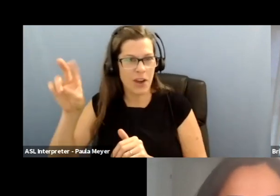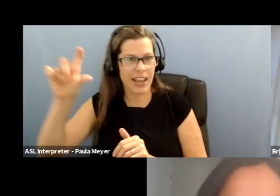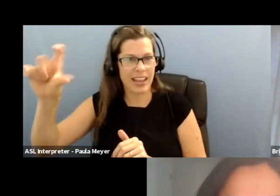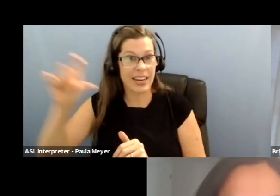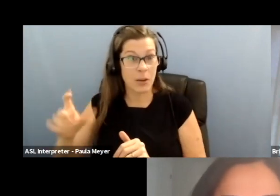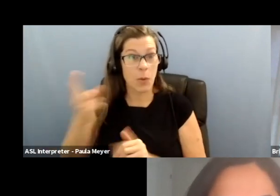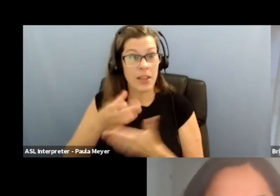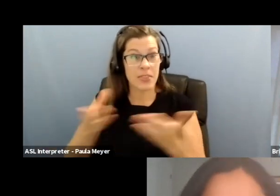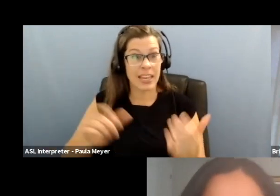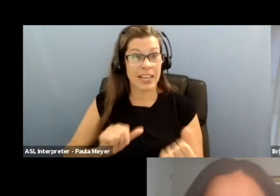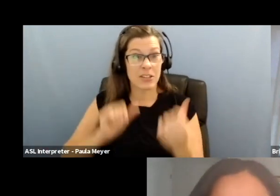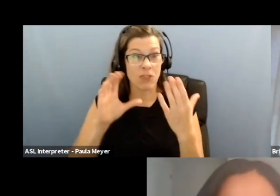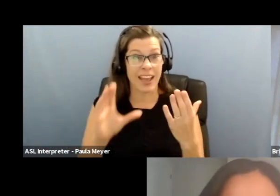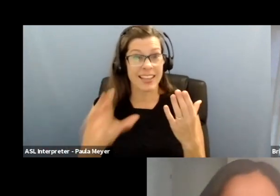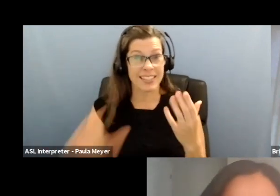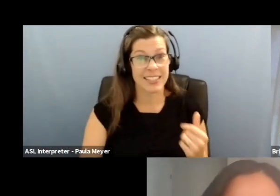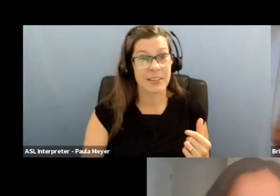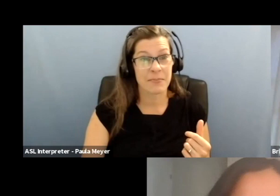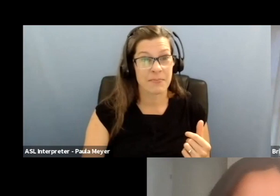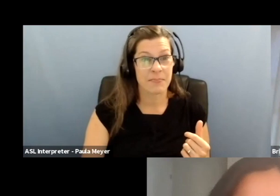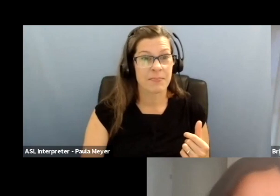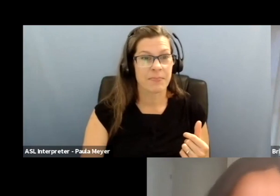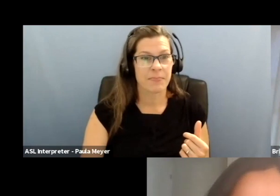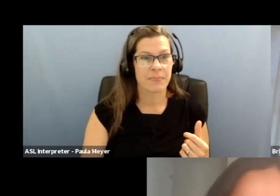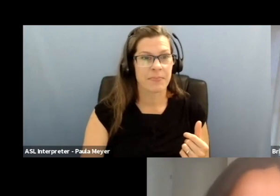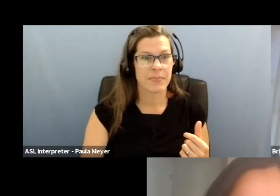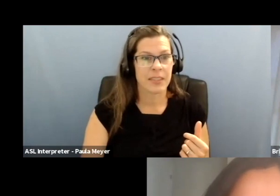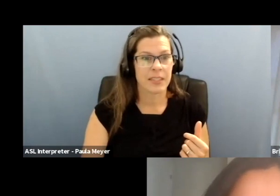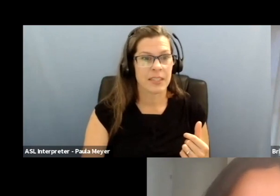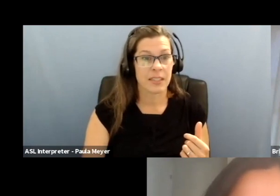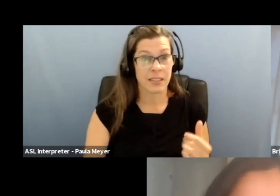we launch into questions for you is that because right now we are in a webinar view